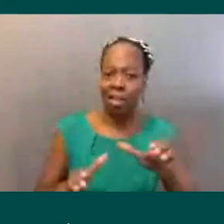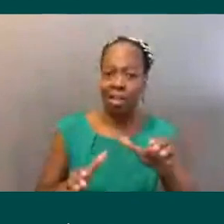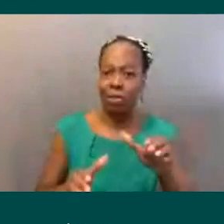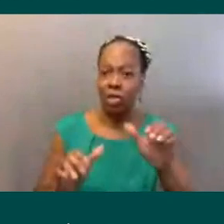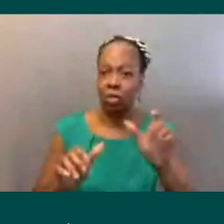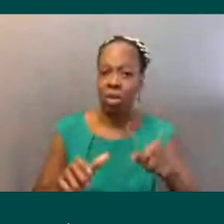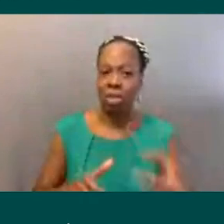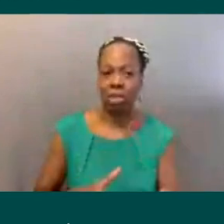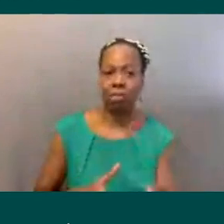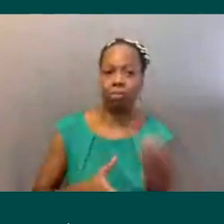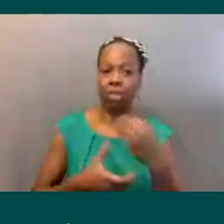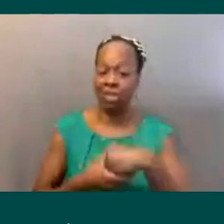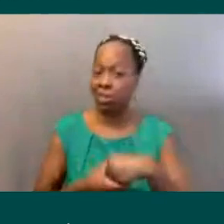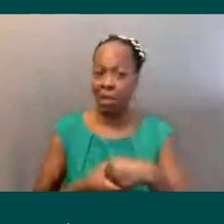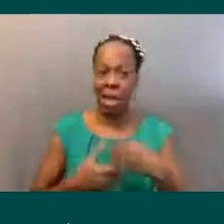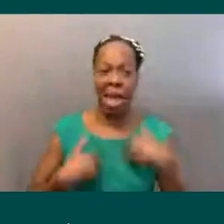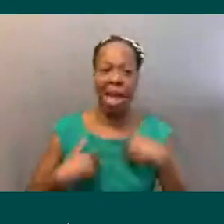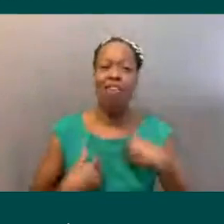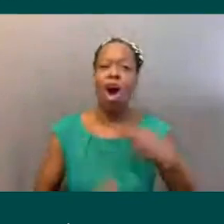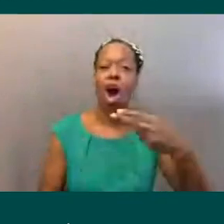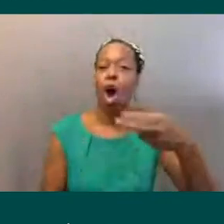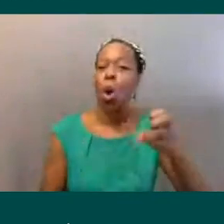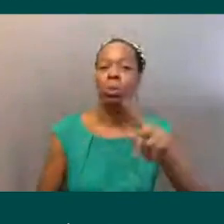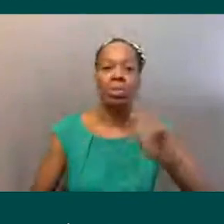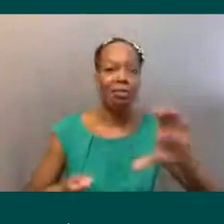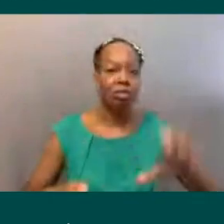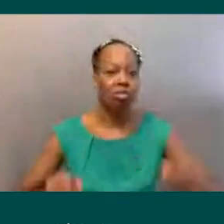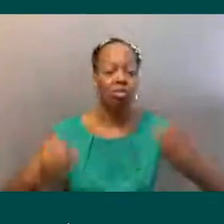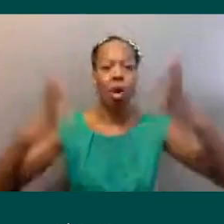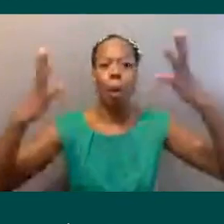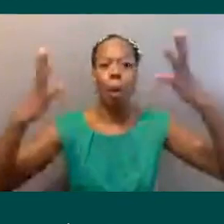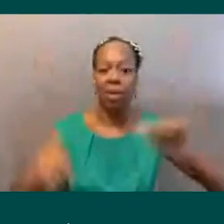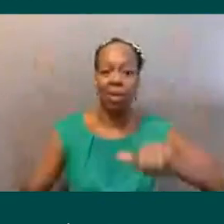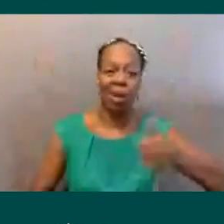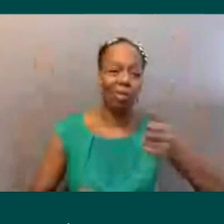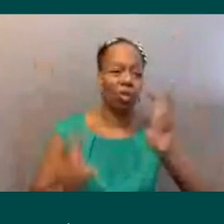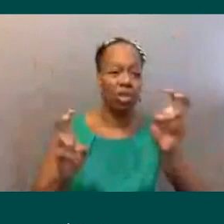So there's a whole host of issues that need to be addressed,